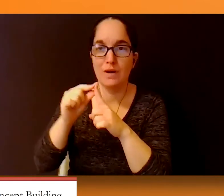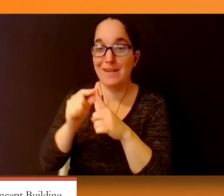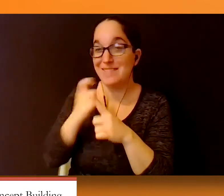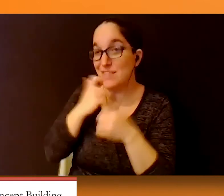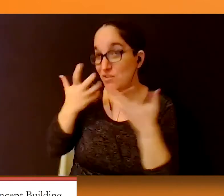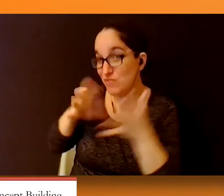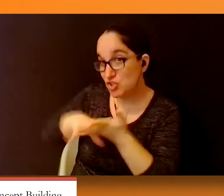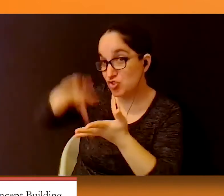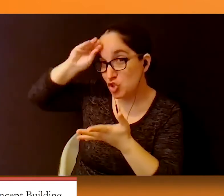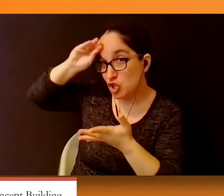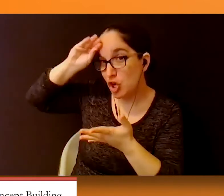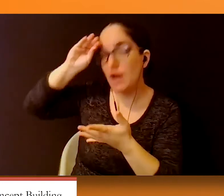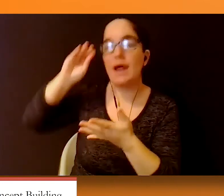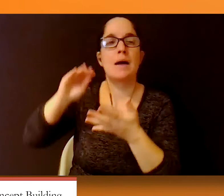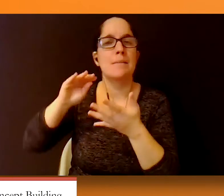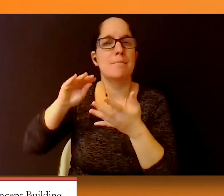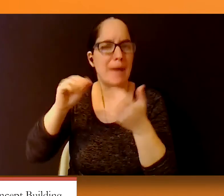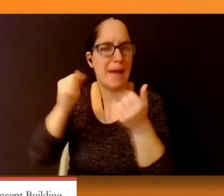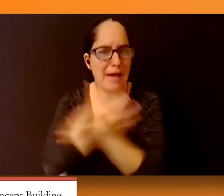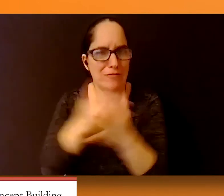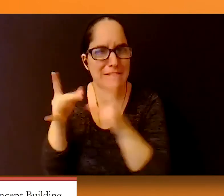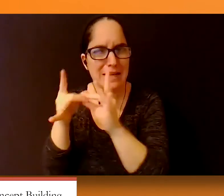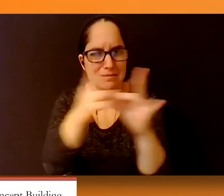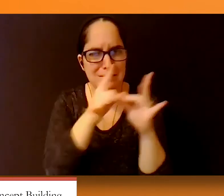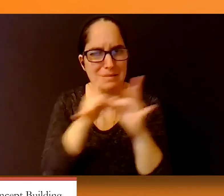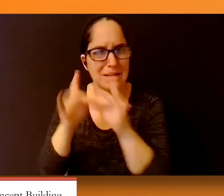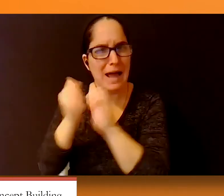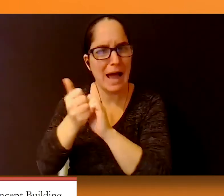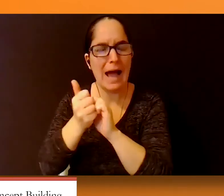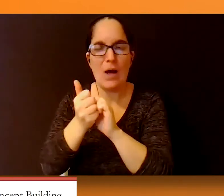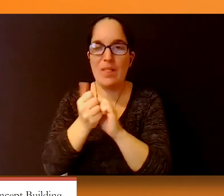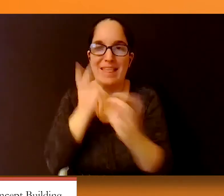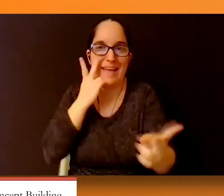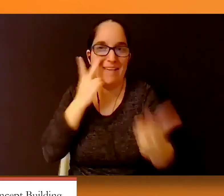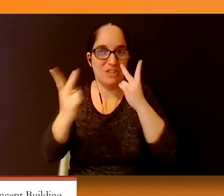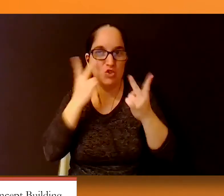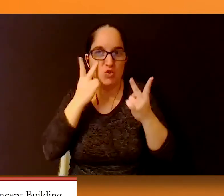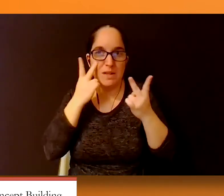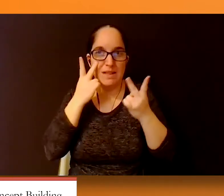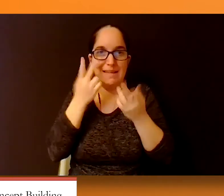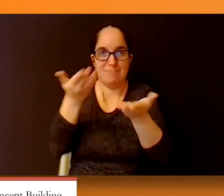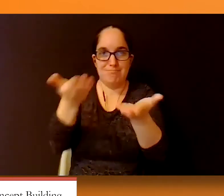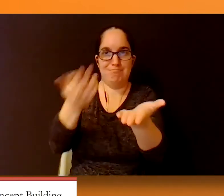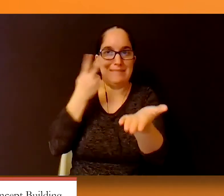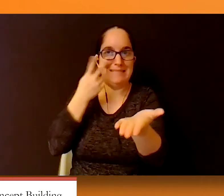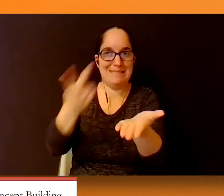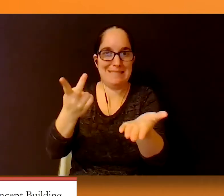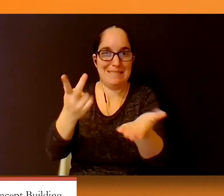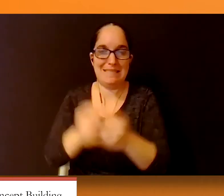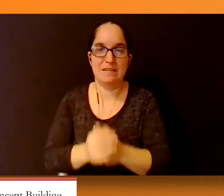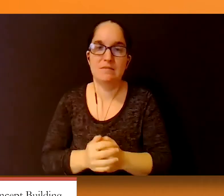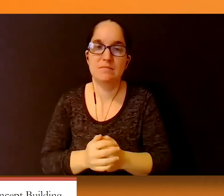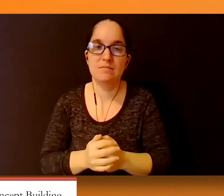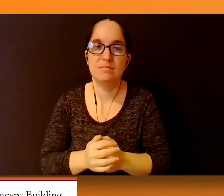and then how it has-- and how it-- how they all connect with each other. The second one, the little squares